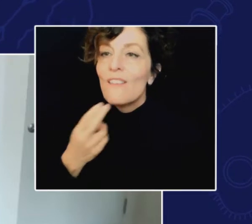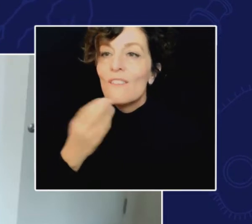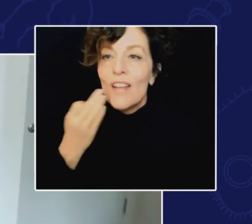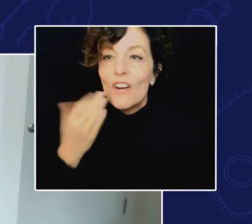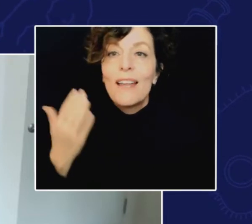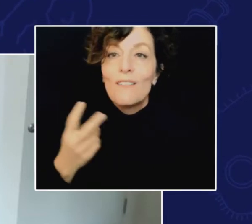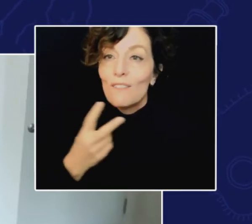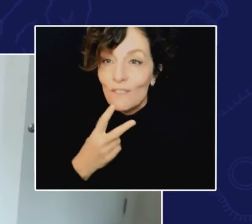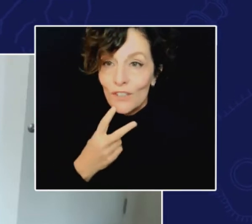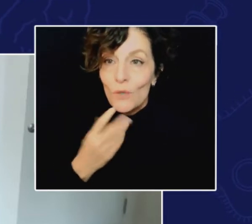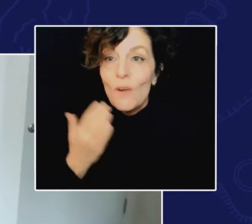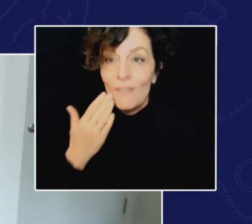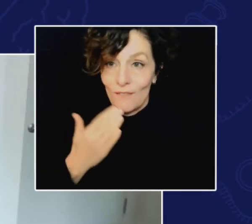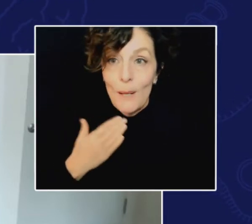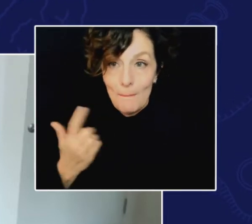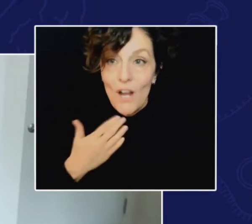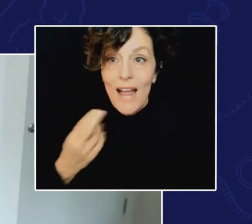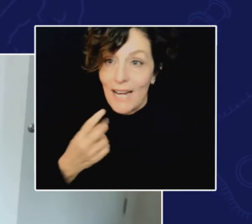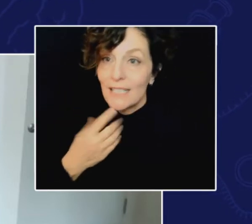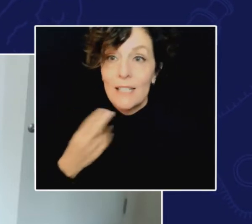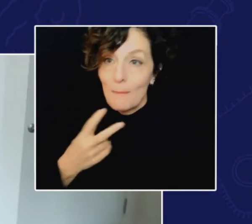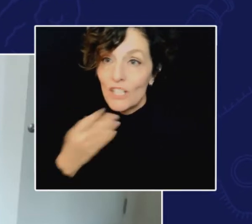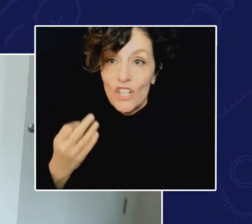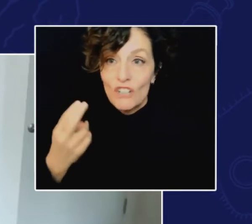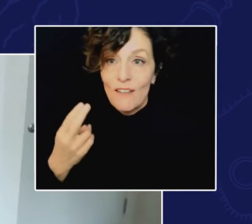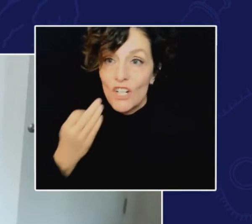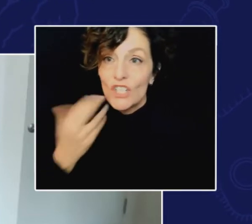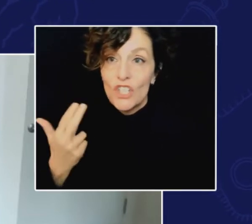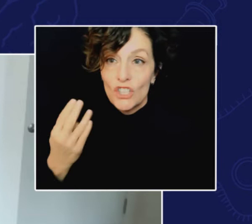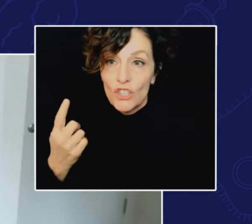very few female academic chairs of a surgical department.